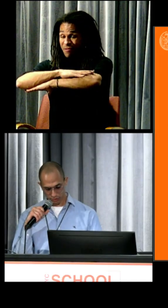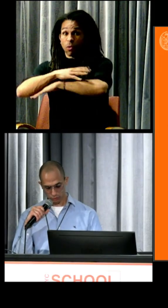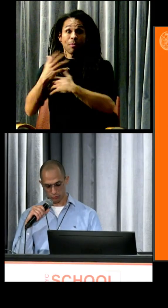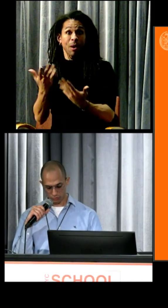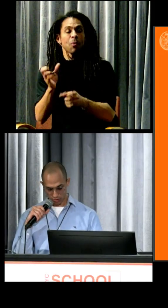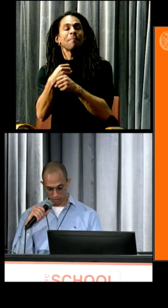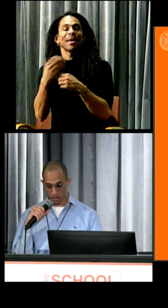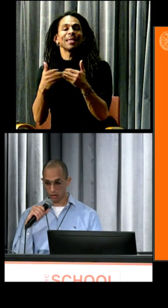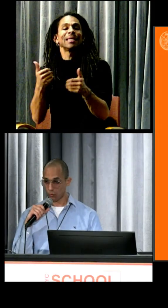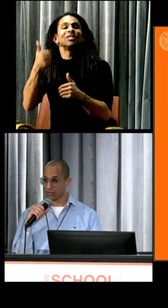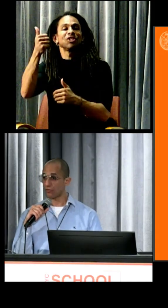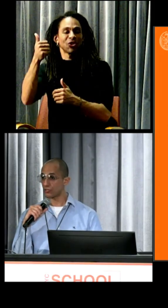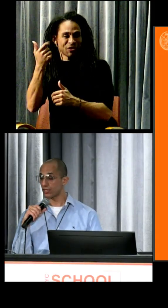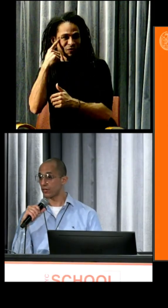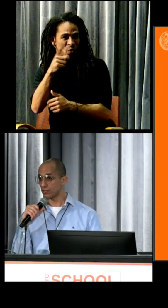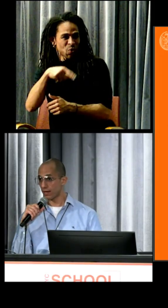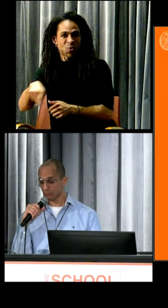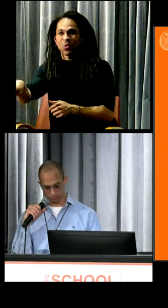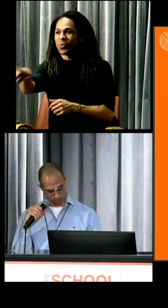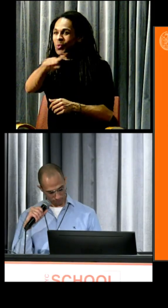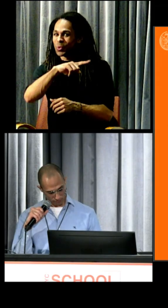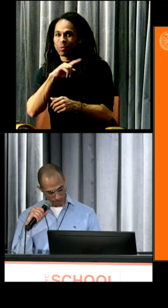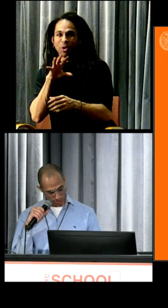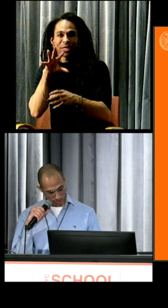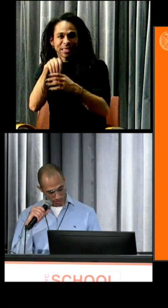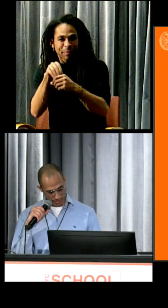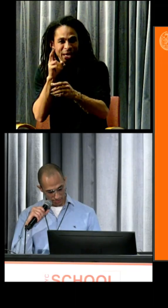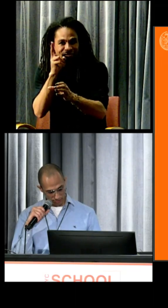And then I'll let Jenna talk more about that prototyping.